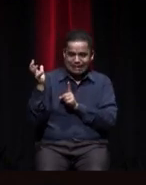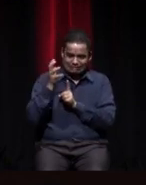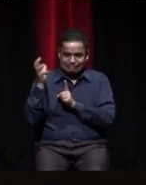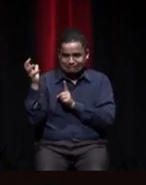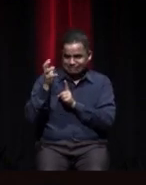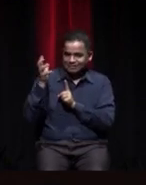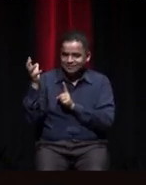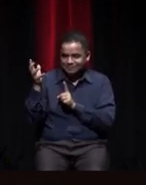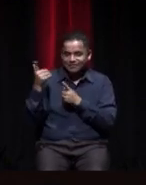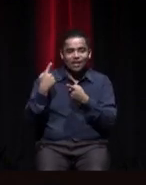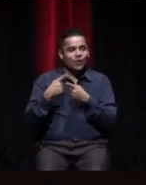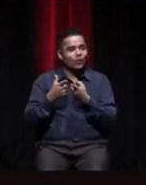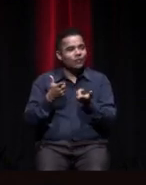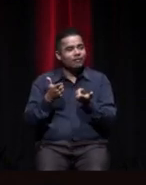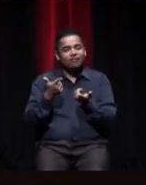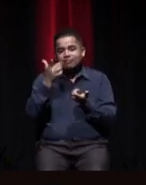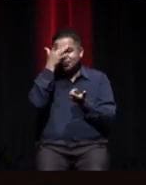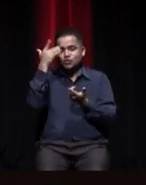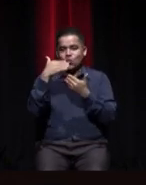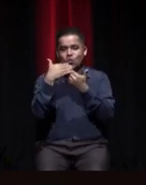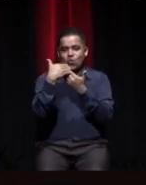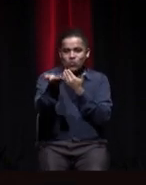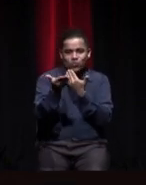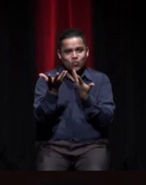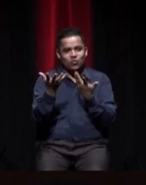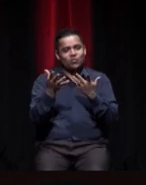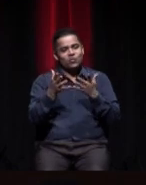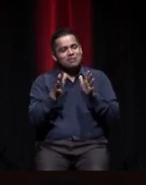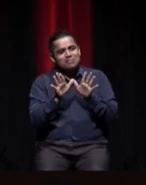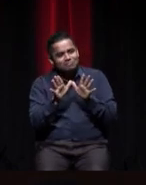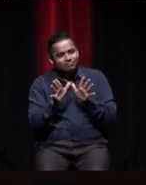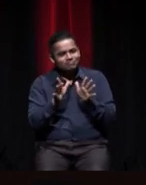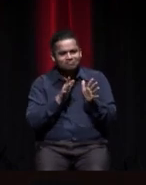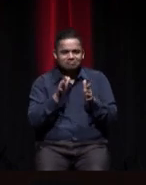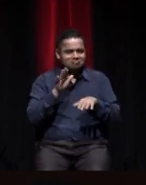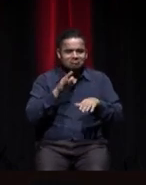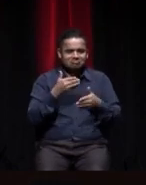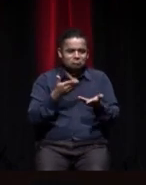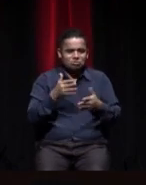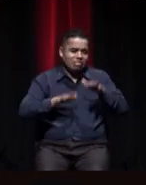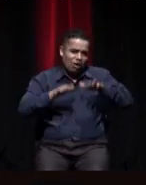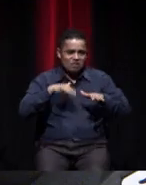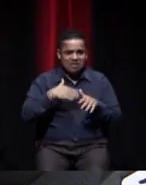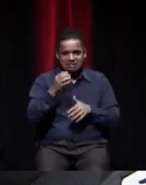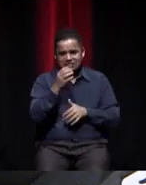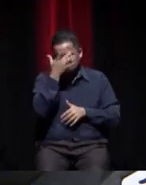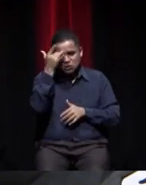For there can't be anyone on the other side. You may have zero friends, but you have the sensation